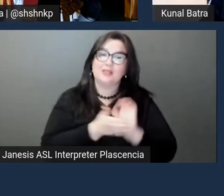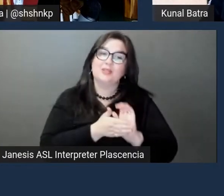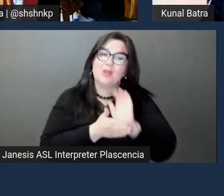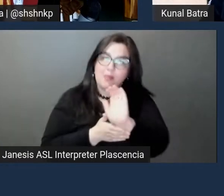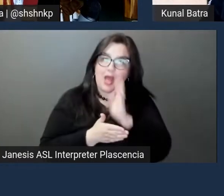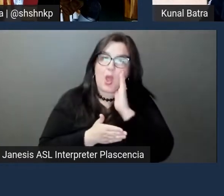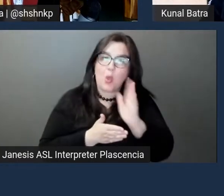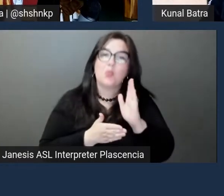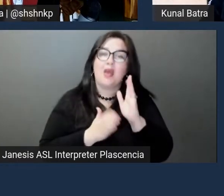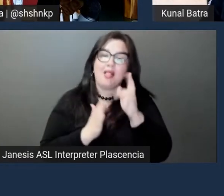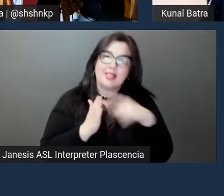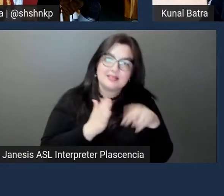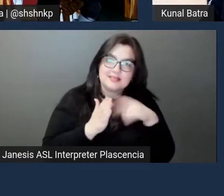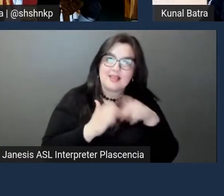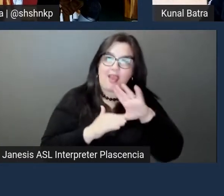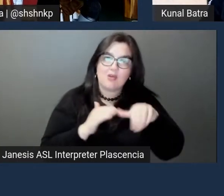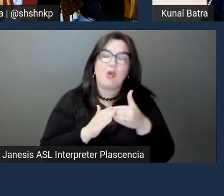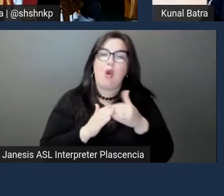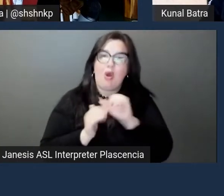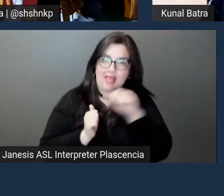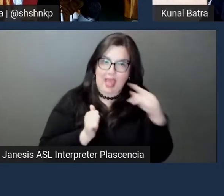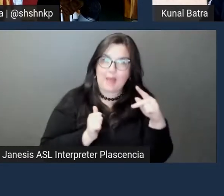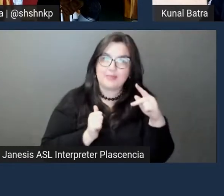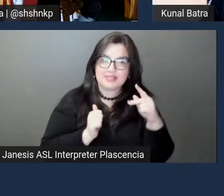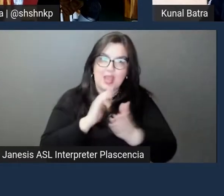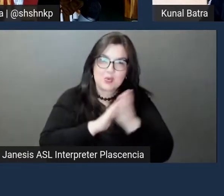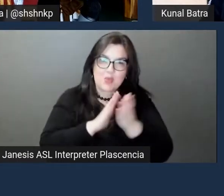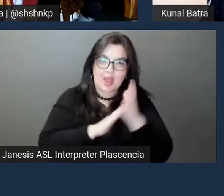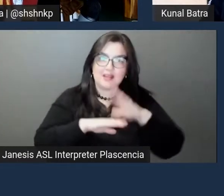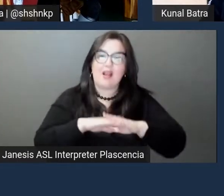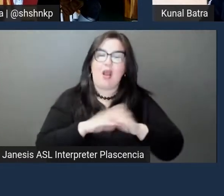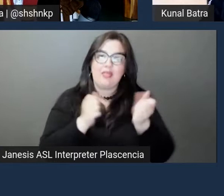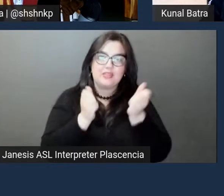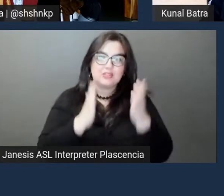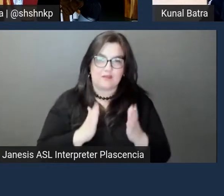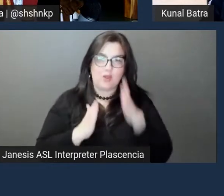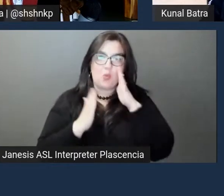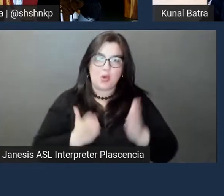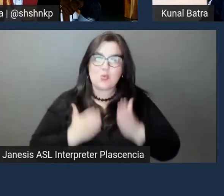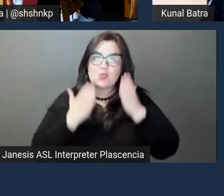running on each of those servers and be able to recommend accordingly to your applications